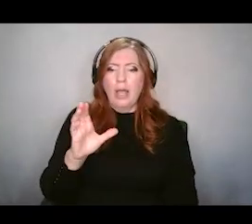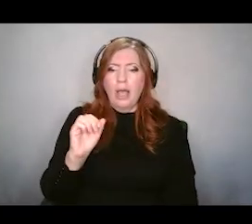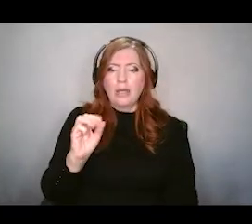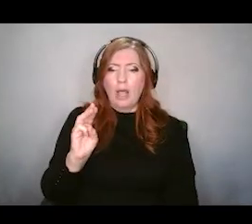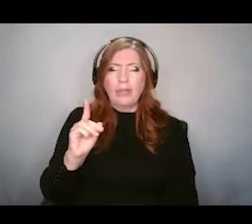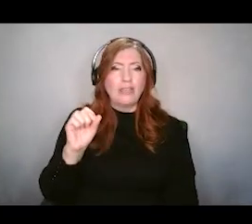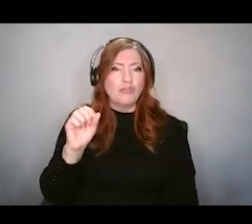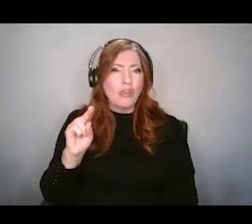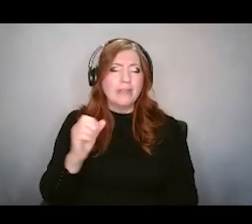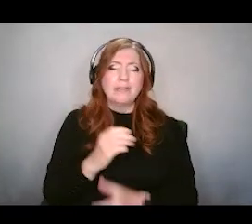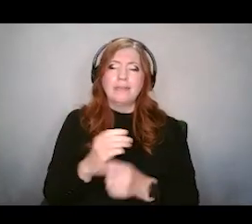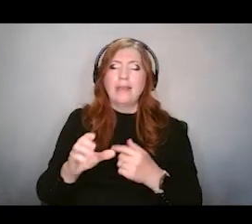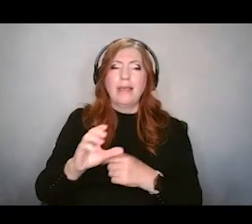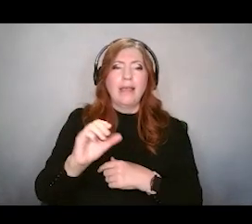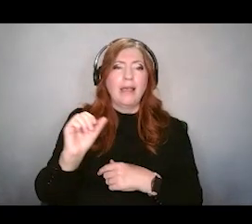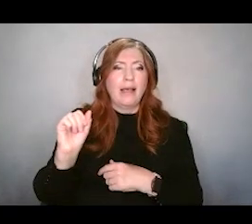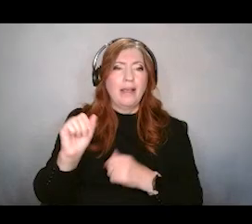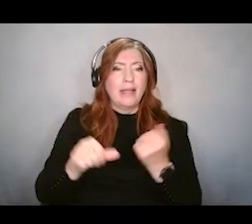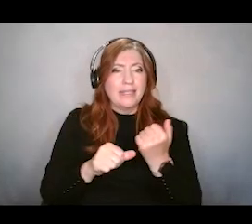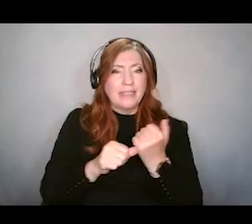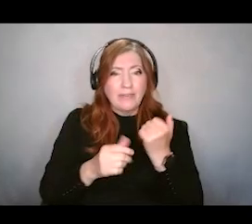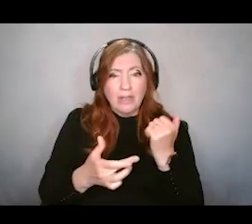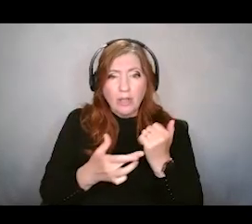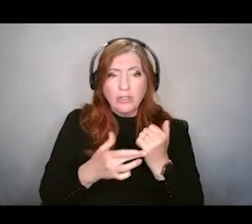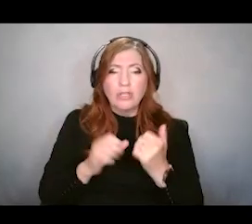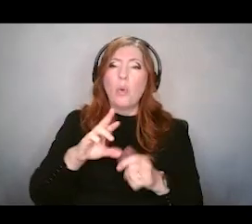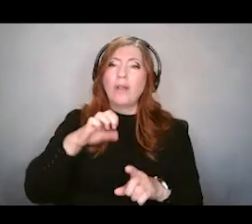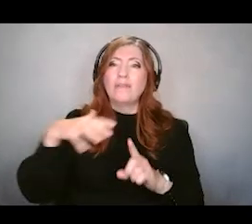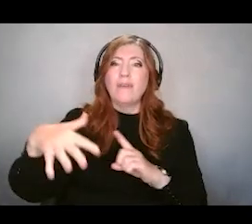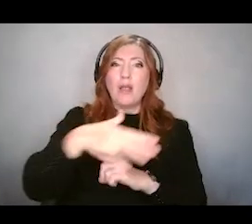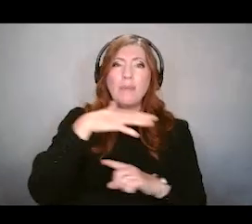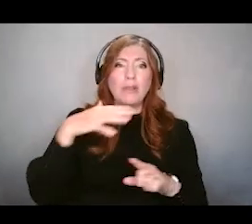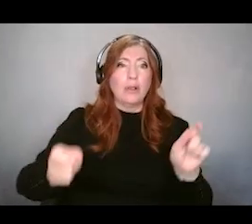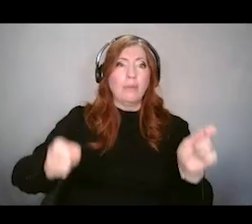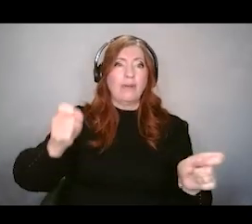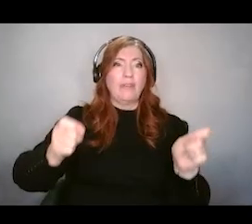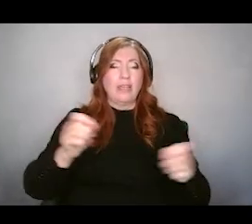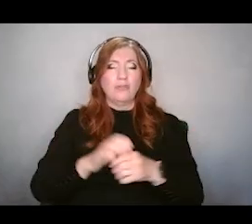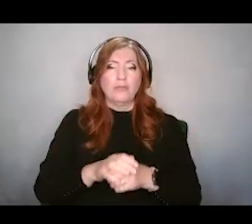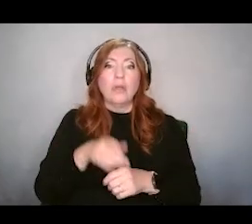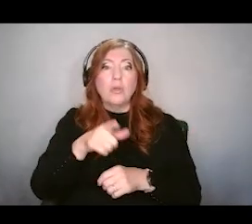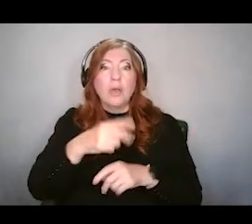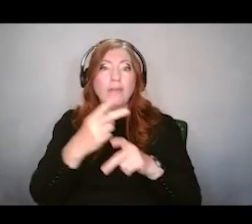or environmental modifications. When you’re figuring out how to support someone,